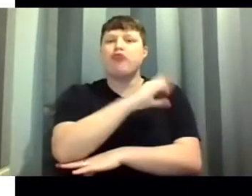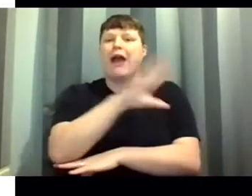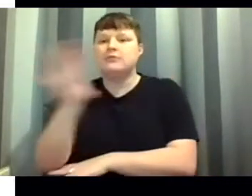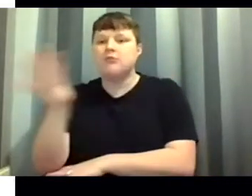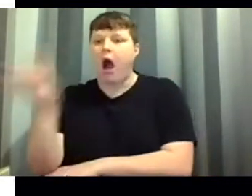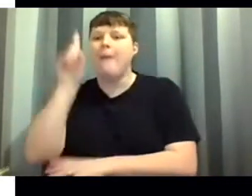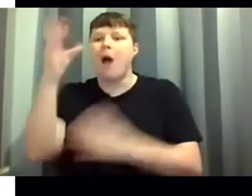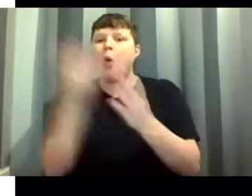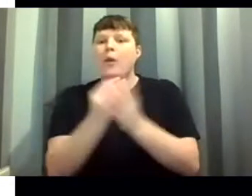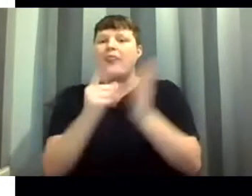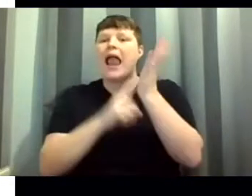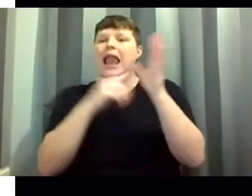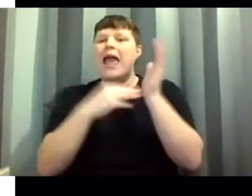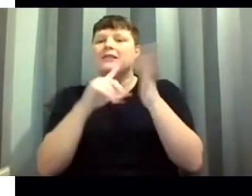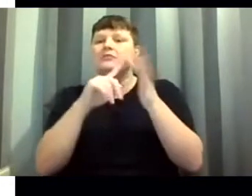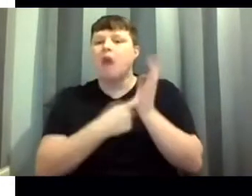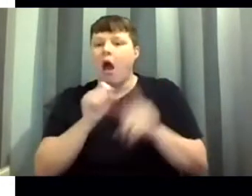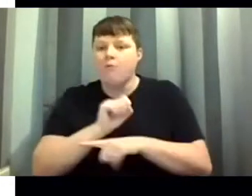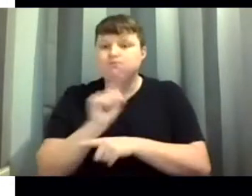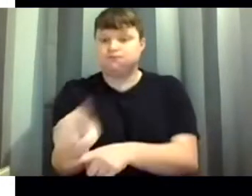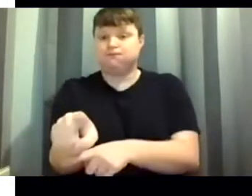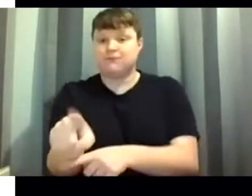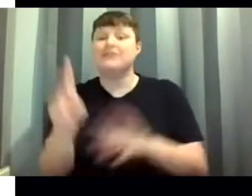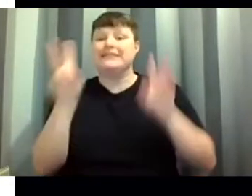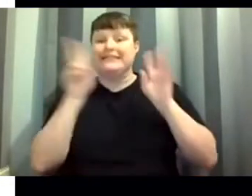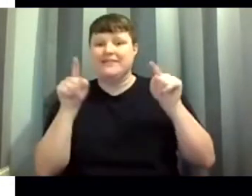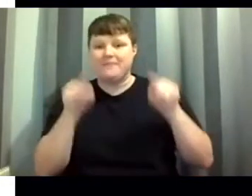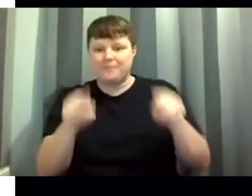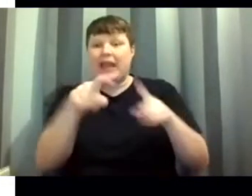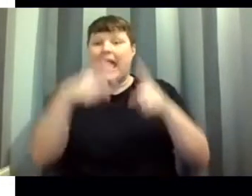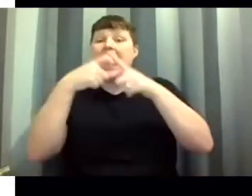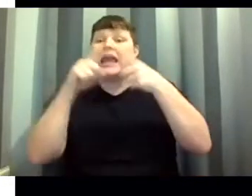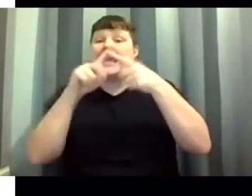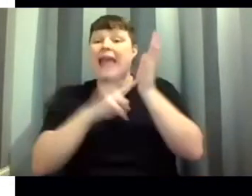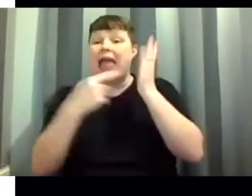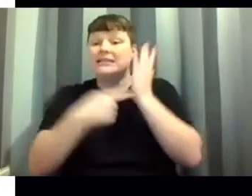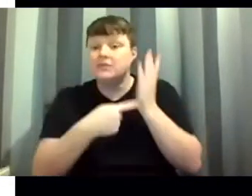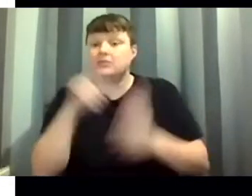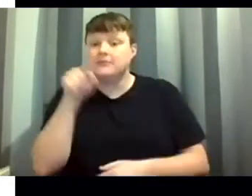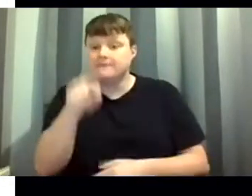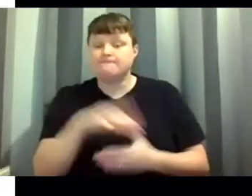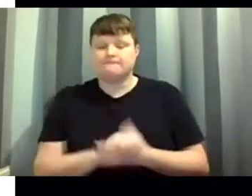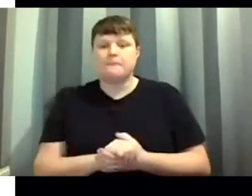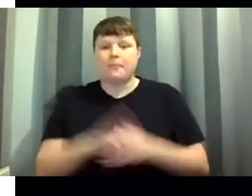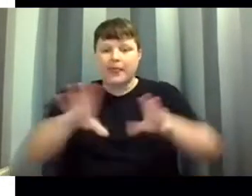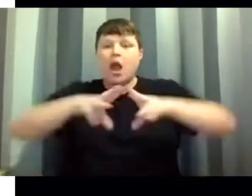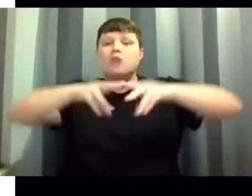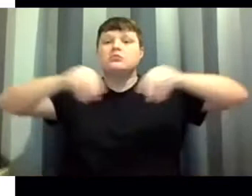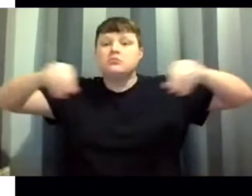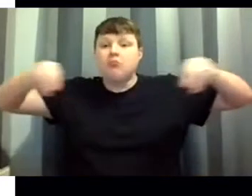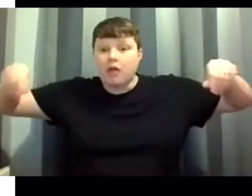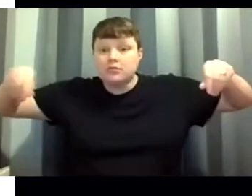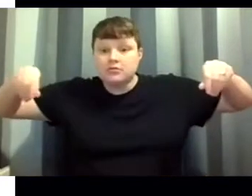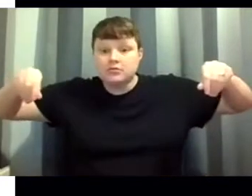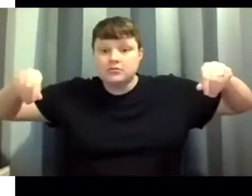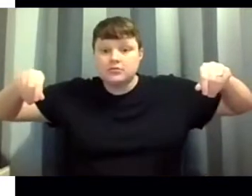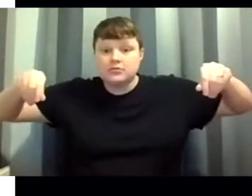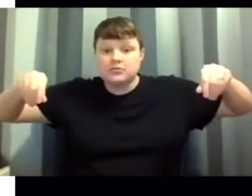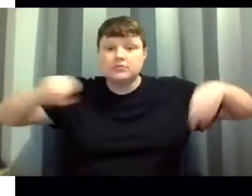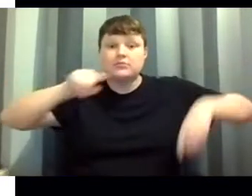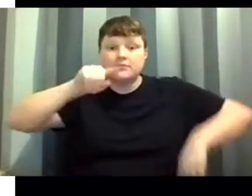was in Kent and, yeah: it's got the dust plume with the right sort of shape; the right timing; the